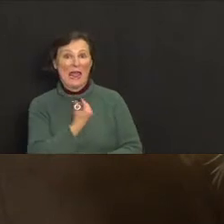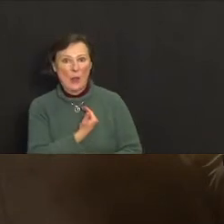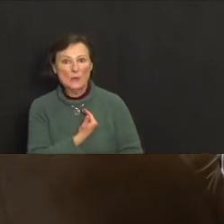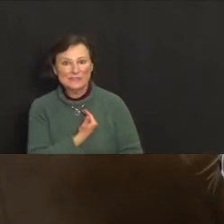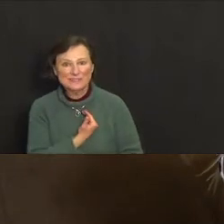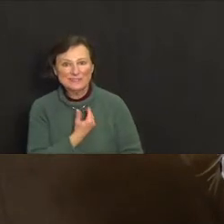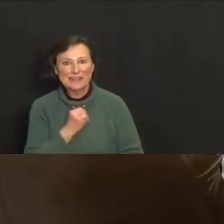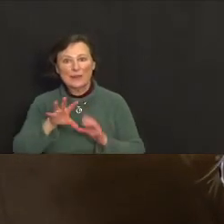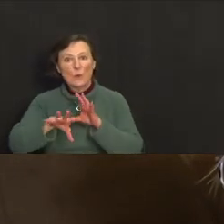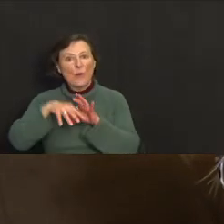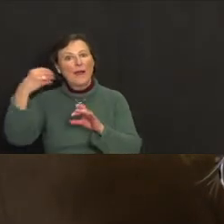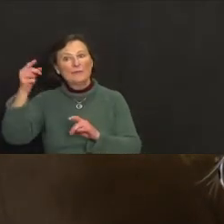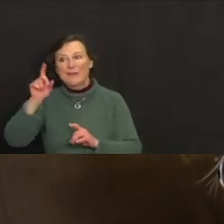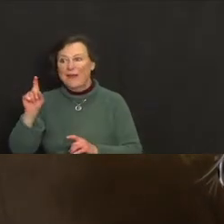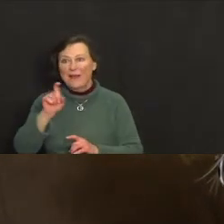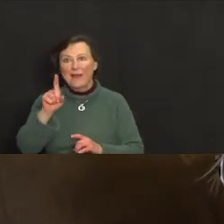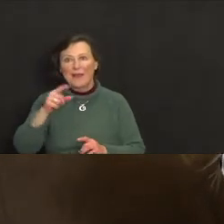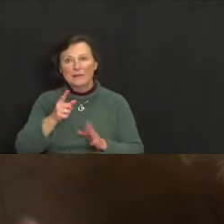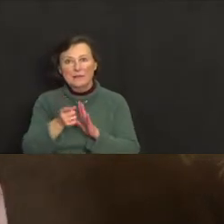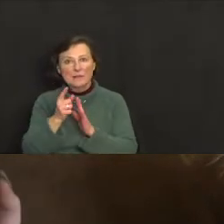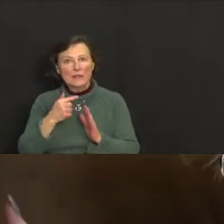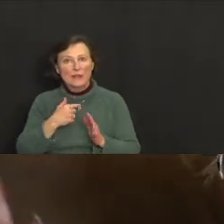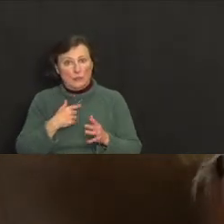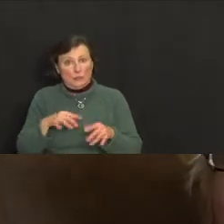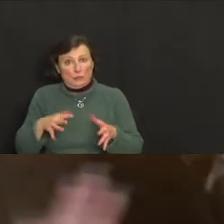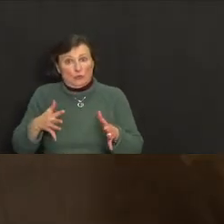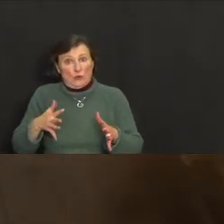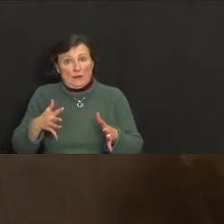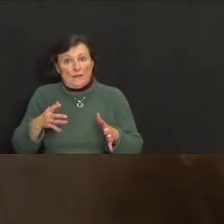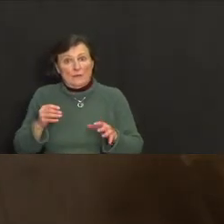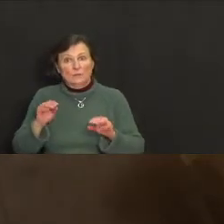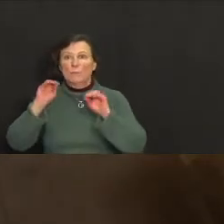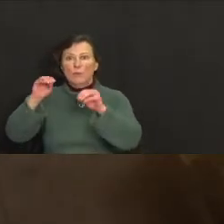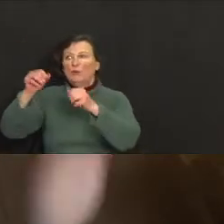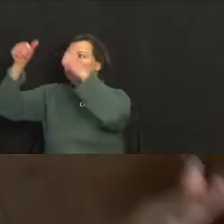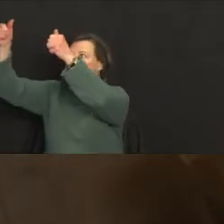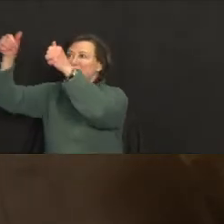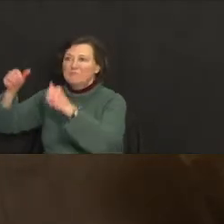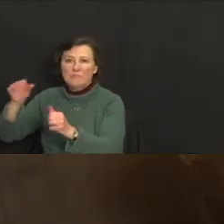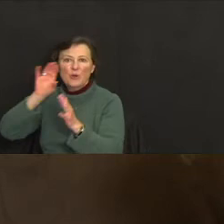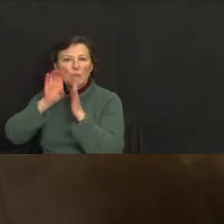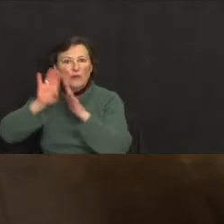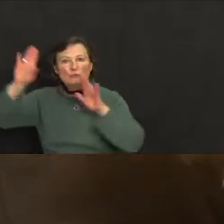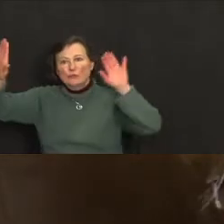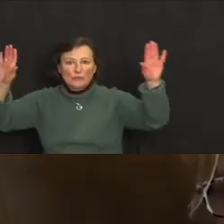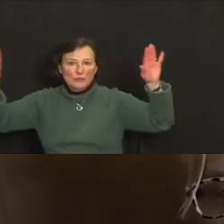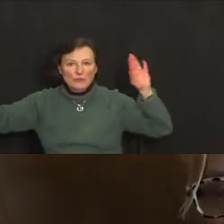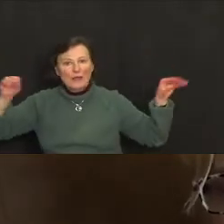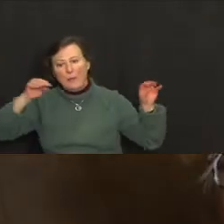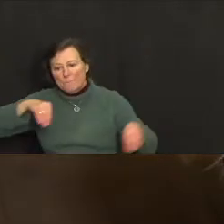like for a minute I was nervous to put anything up or to like move stuff around or to hang up